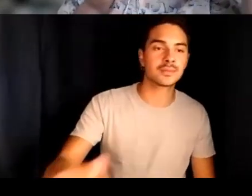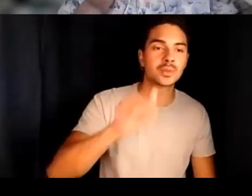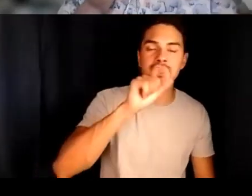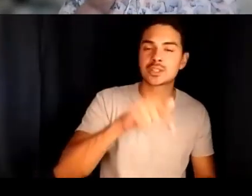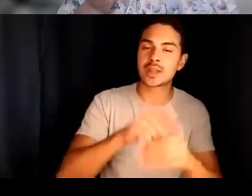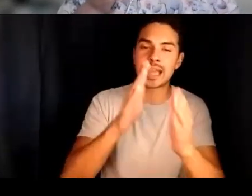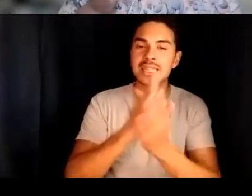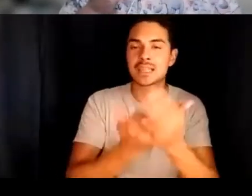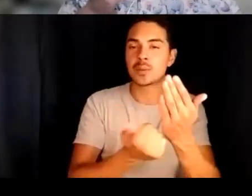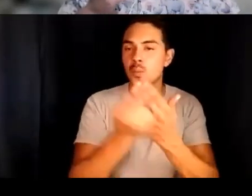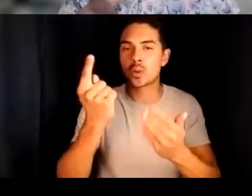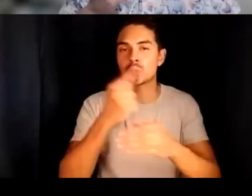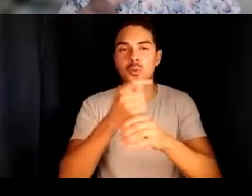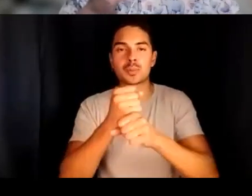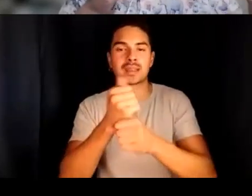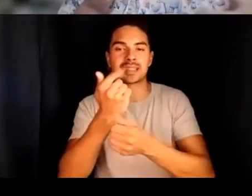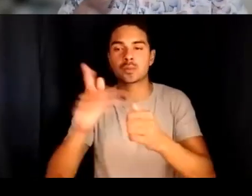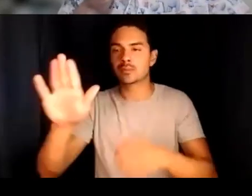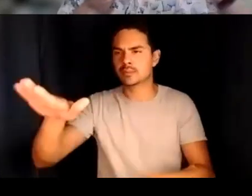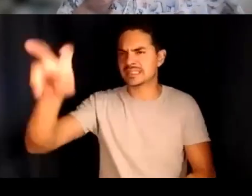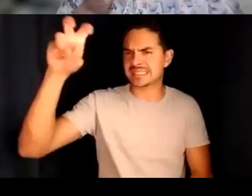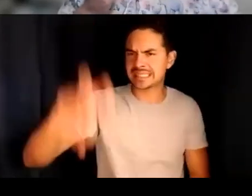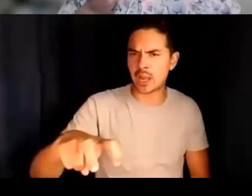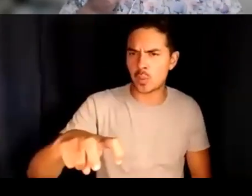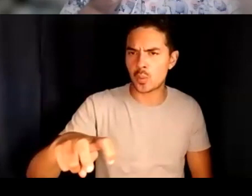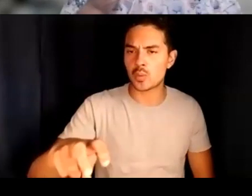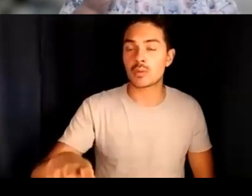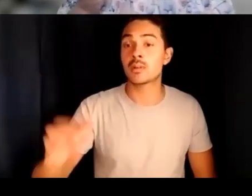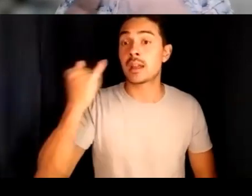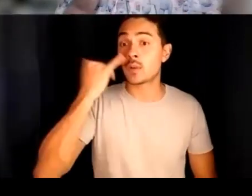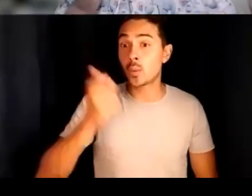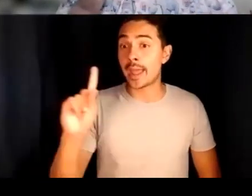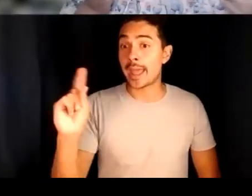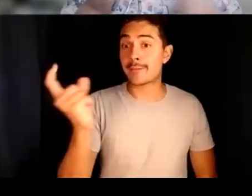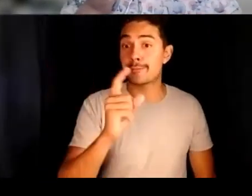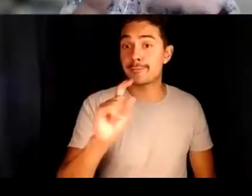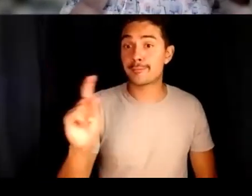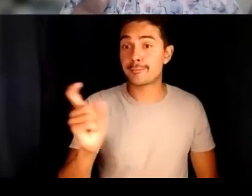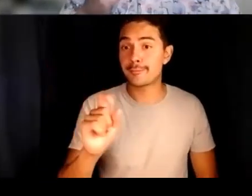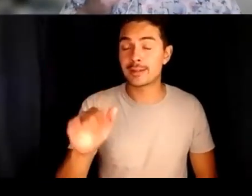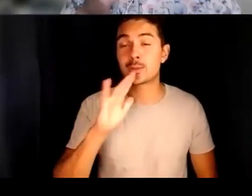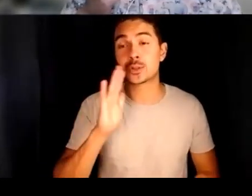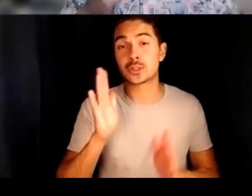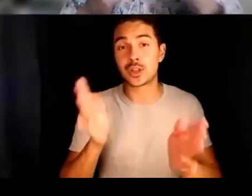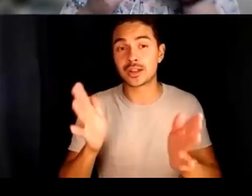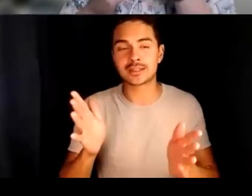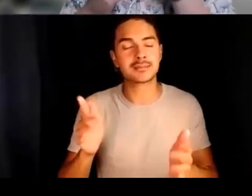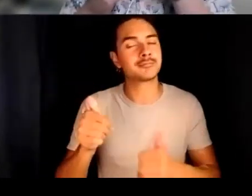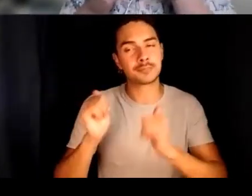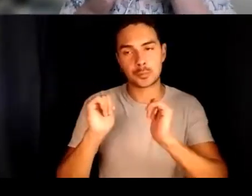you don't need to make somebody sit down, right? If they wanna pace around while y'all are talking, great.